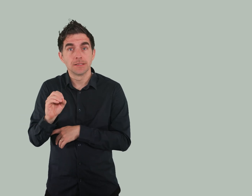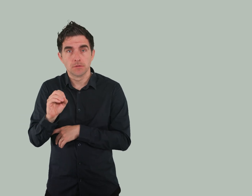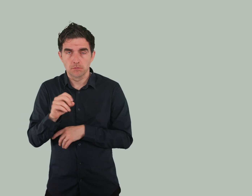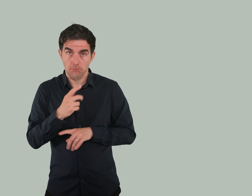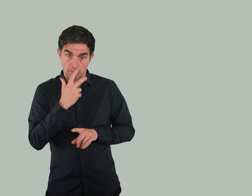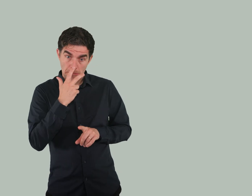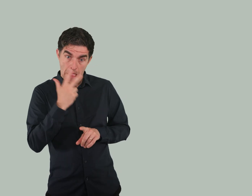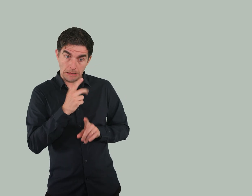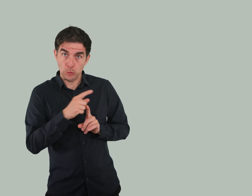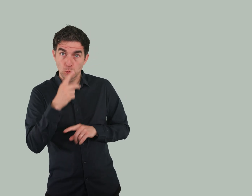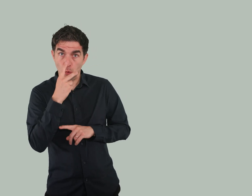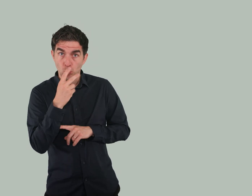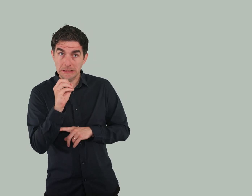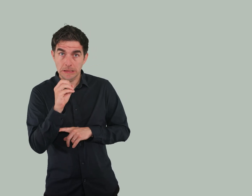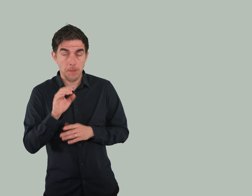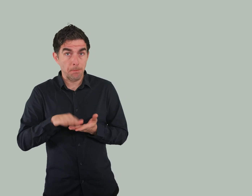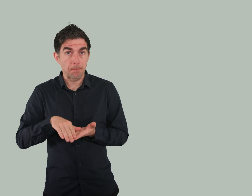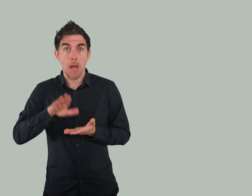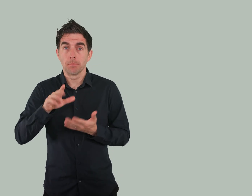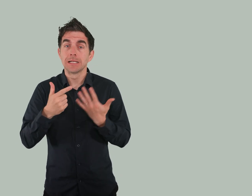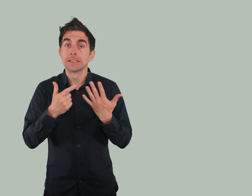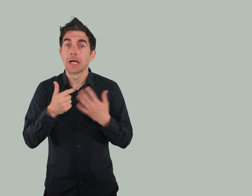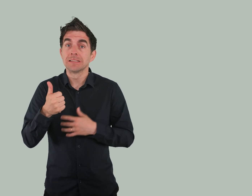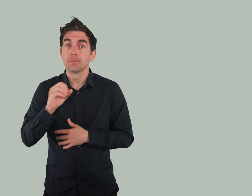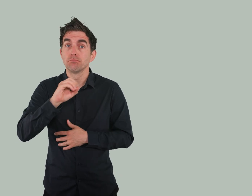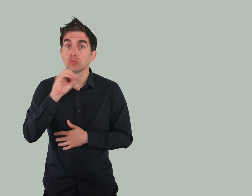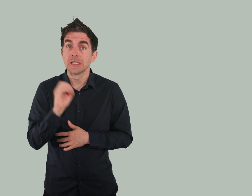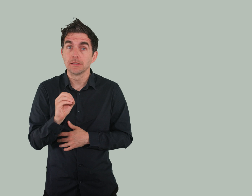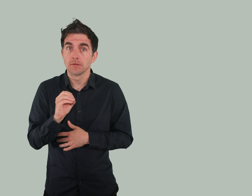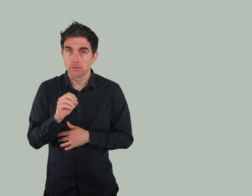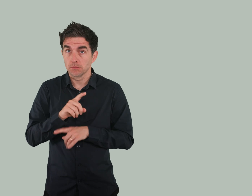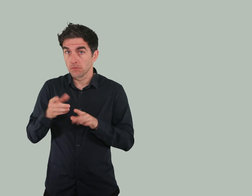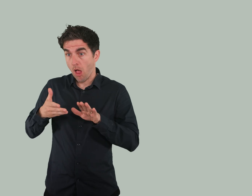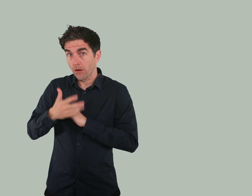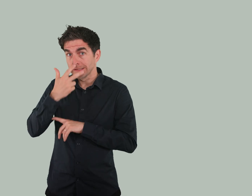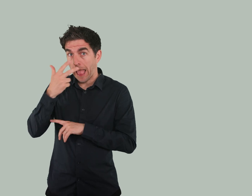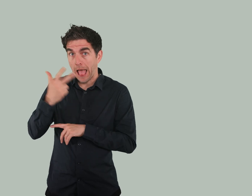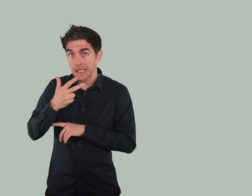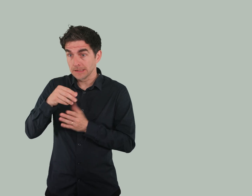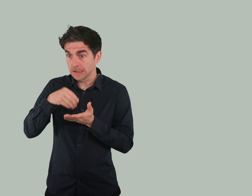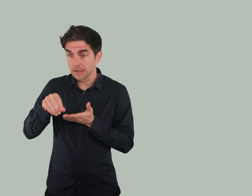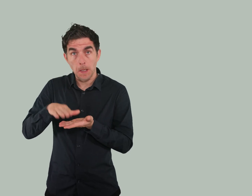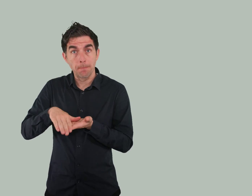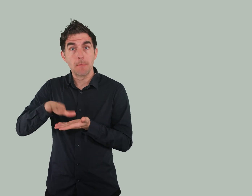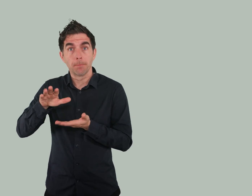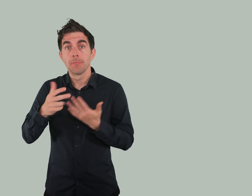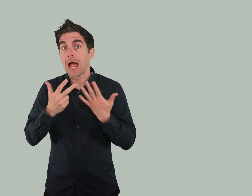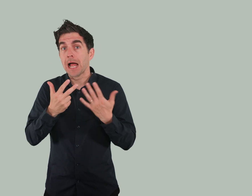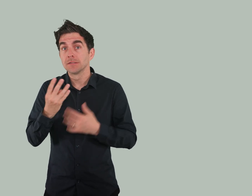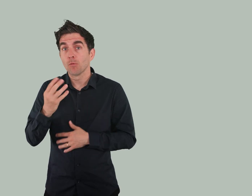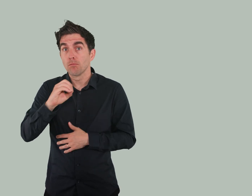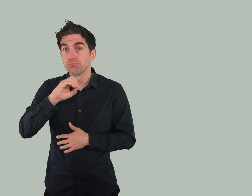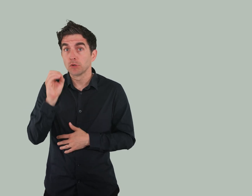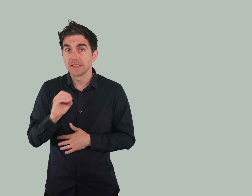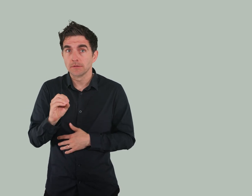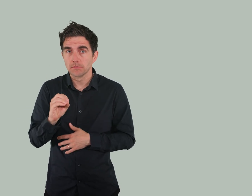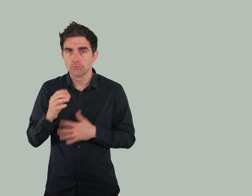for 18- to 20-year-olds by 76 per cent, and for under-18s by 84 per cent.